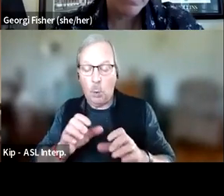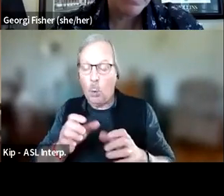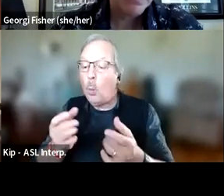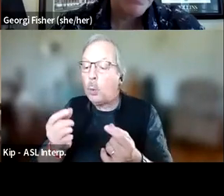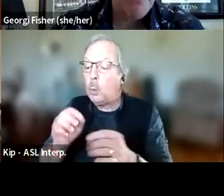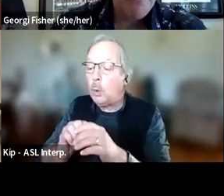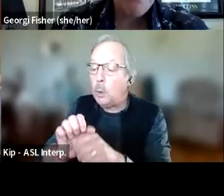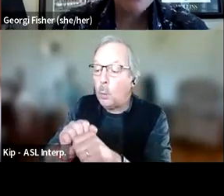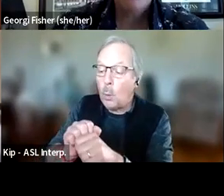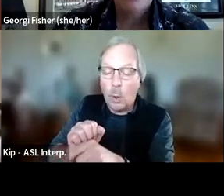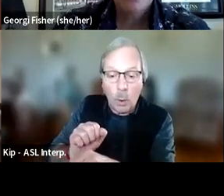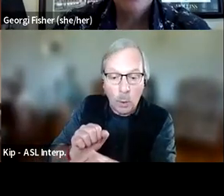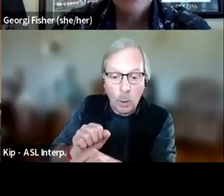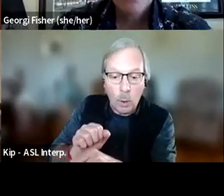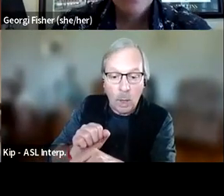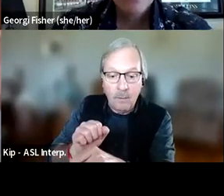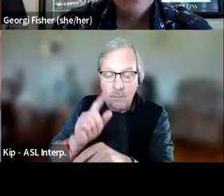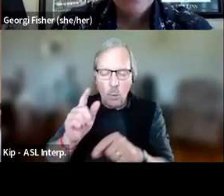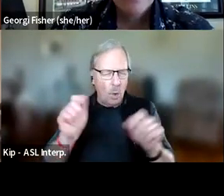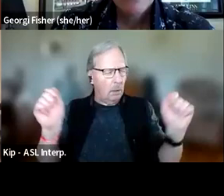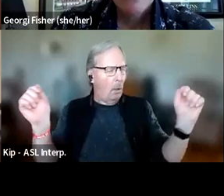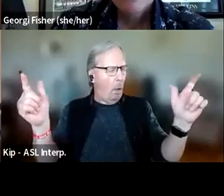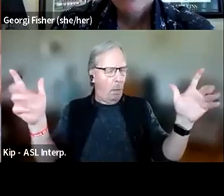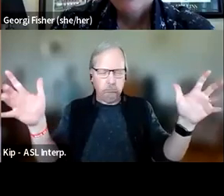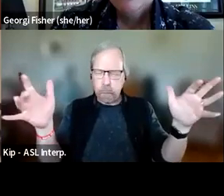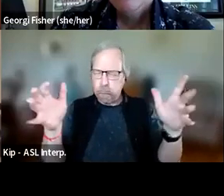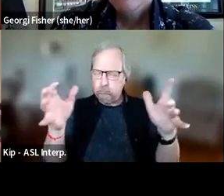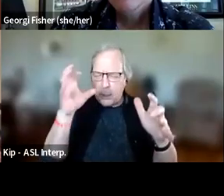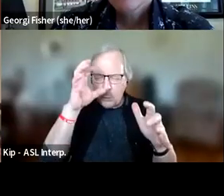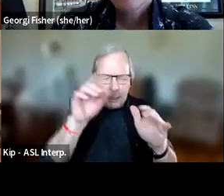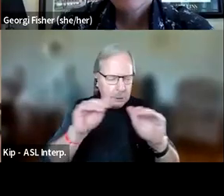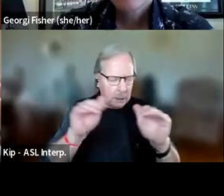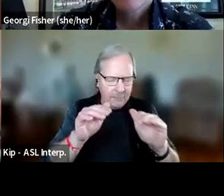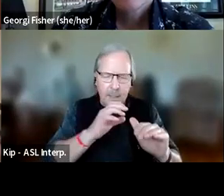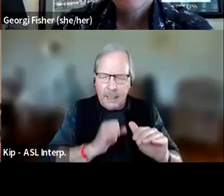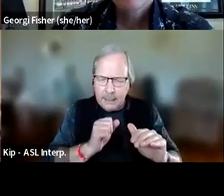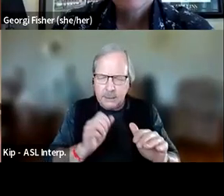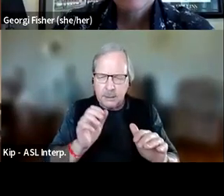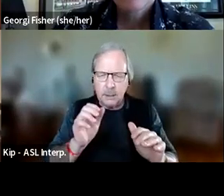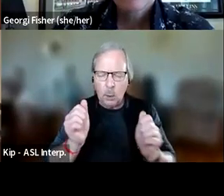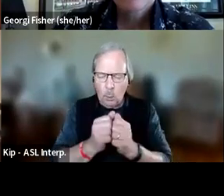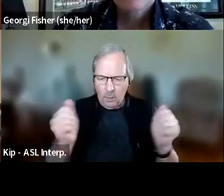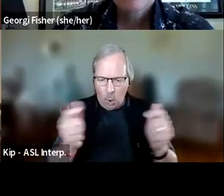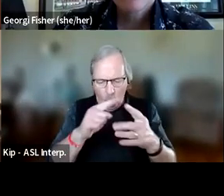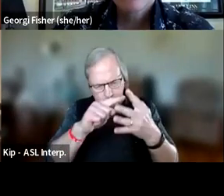but when you look at the combination with their education level and their age with all of the conditions they have